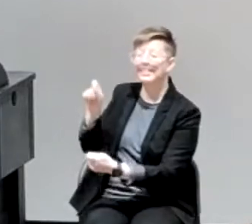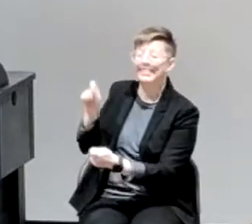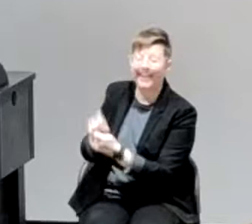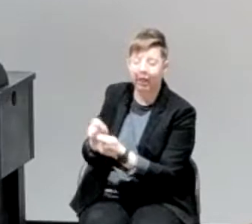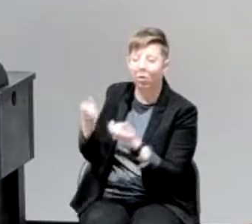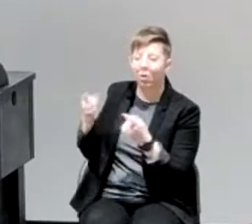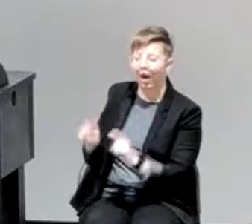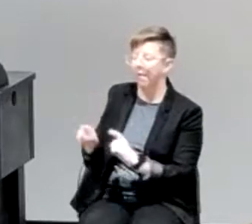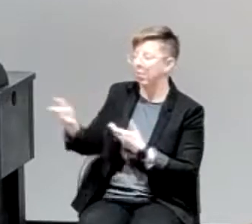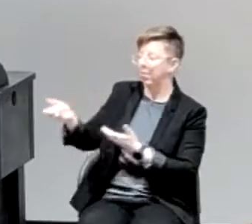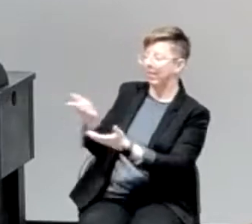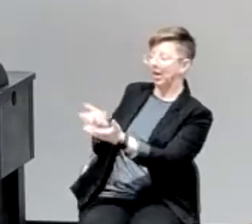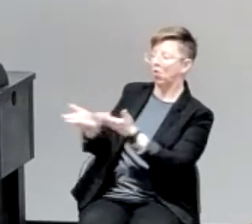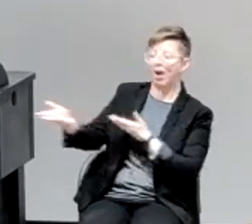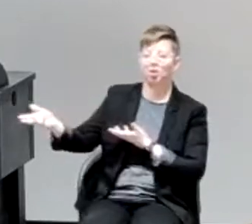lives in here and are he called it a